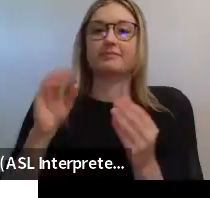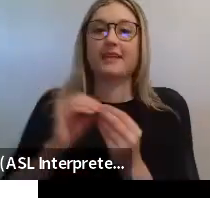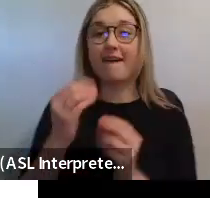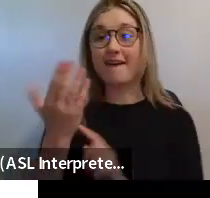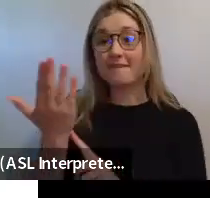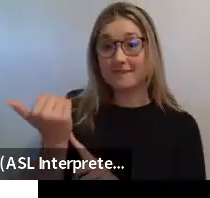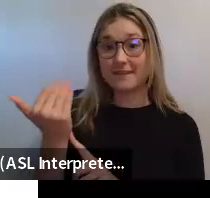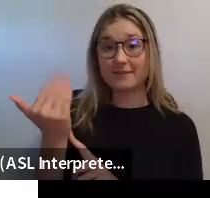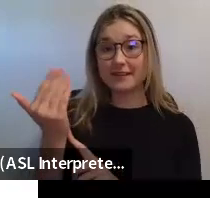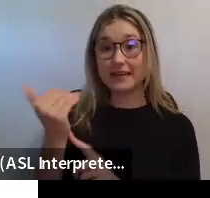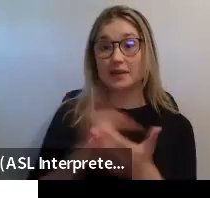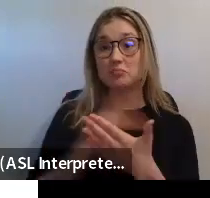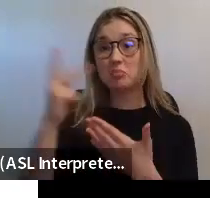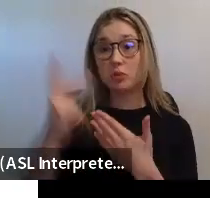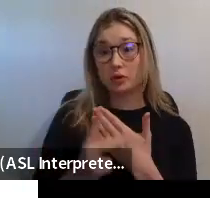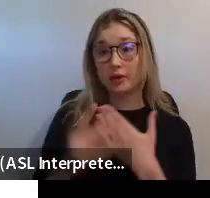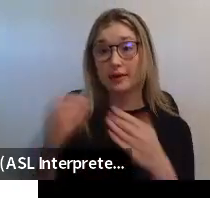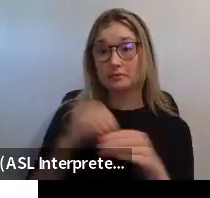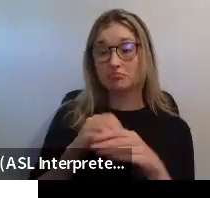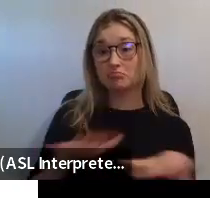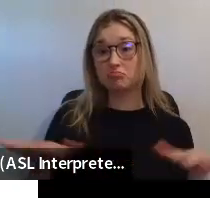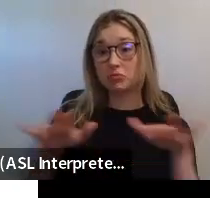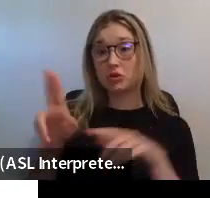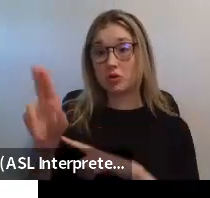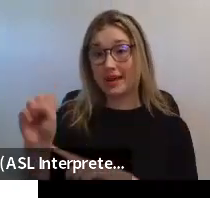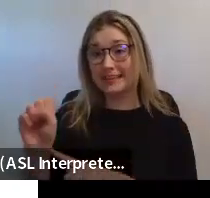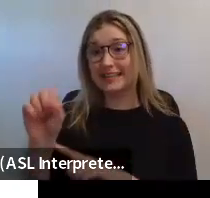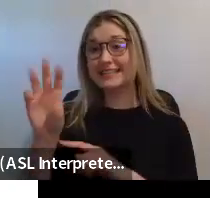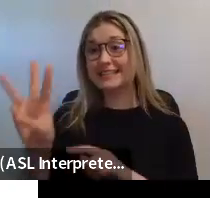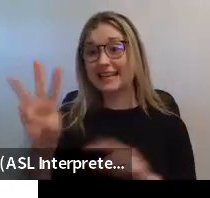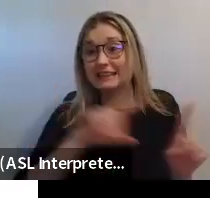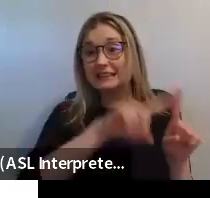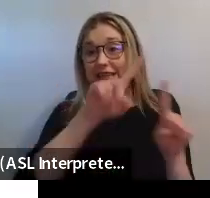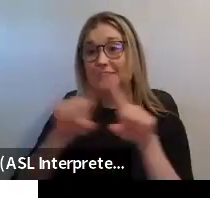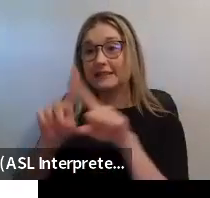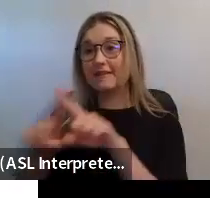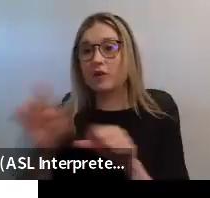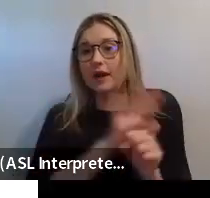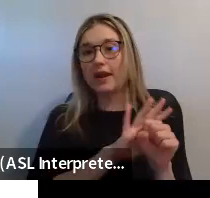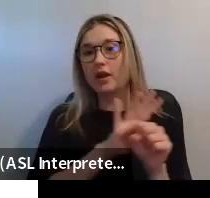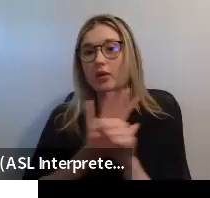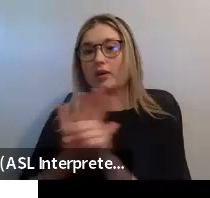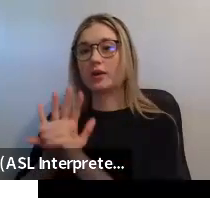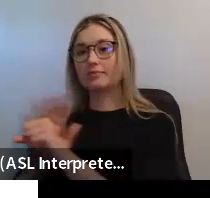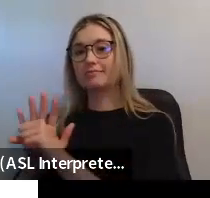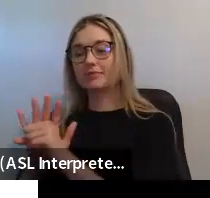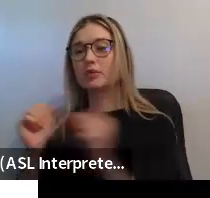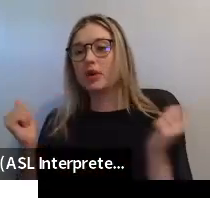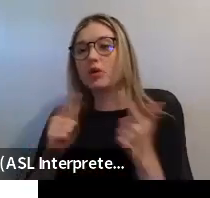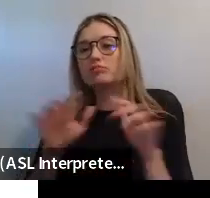So just, a little bit about Latan. We are so our name is the Louisiana Assistive Technology Access network.